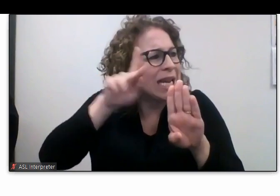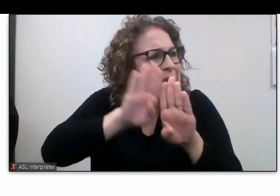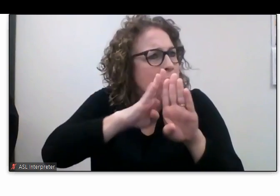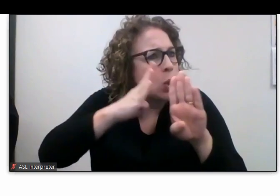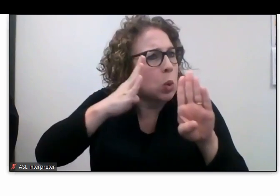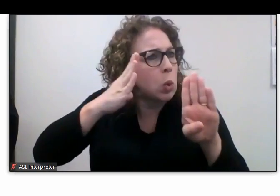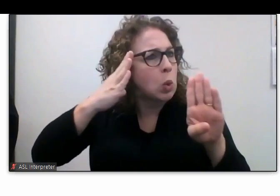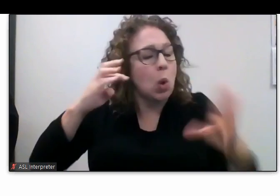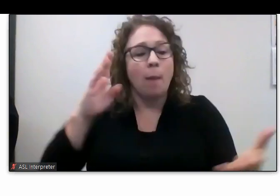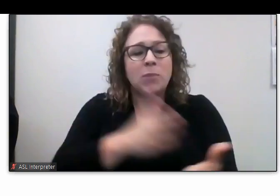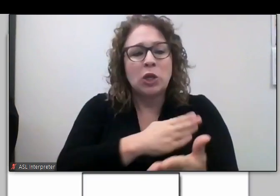Next slide.